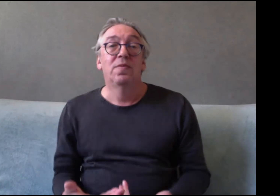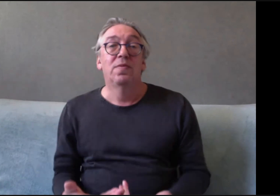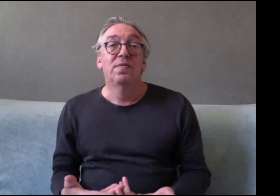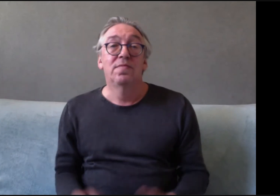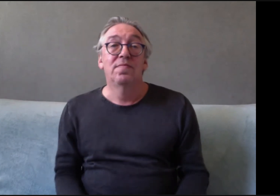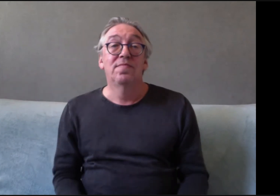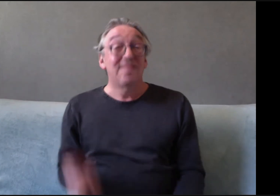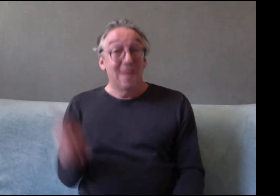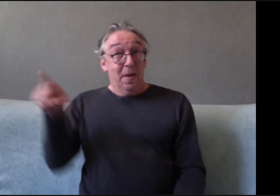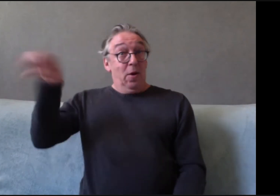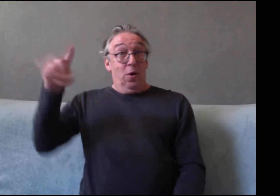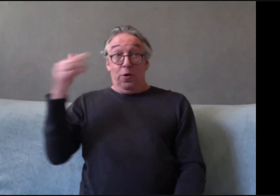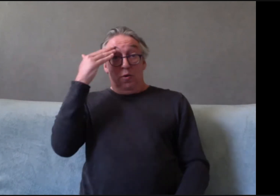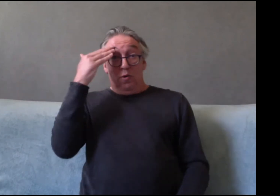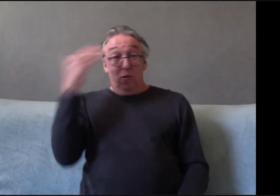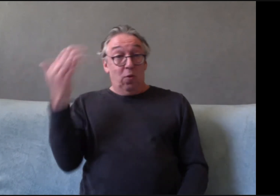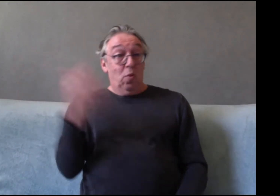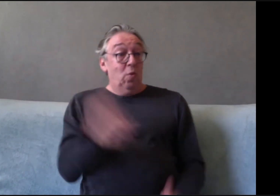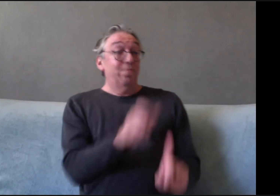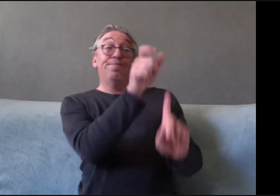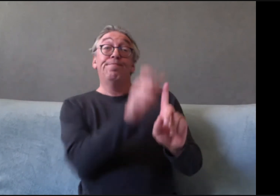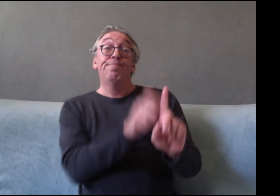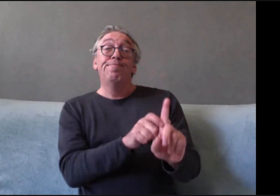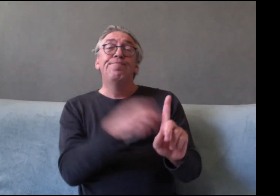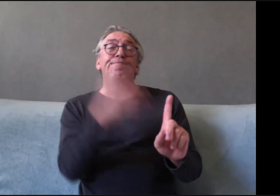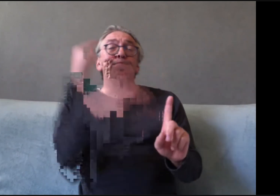a person with intellectual disability and uncooperative.